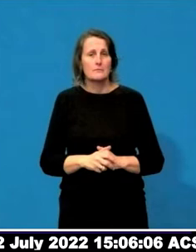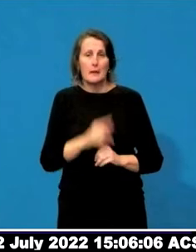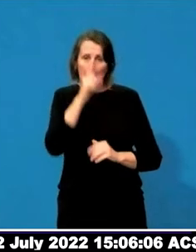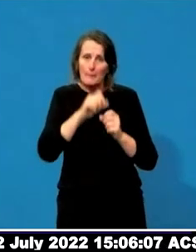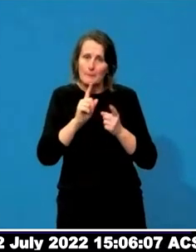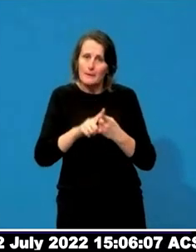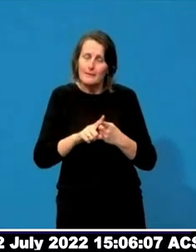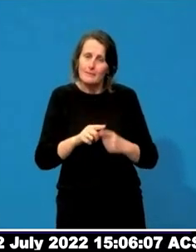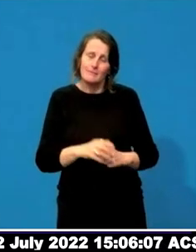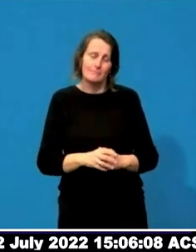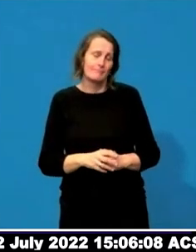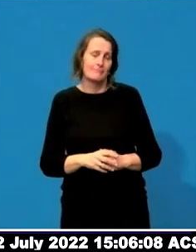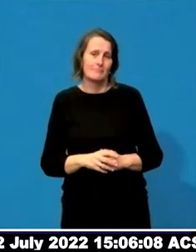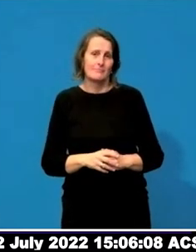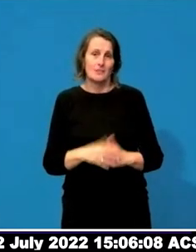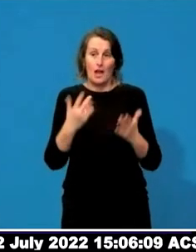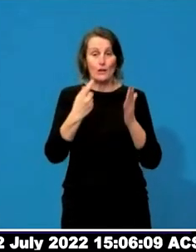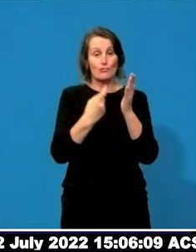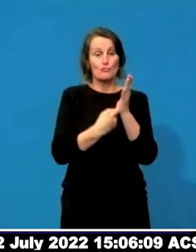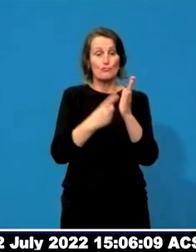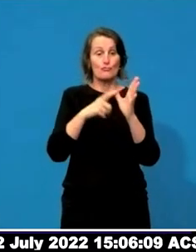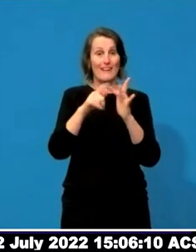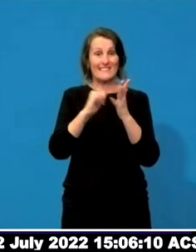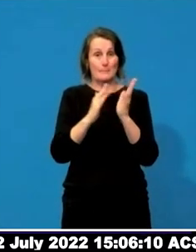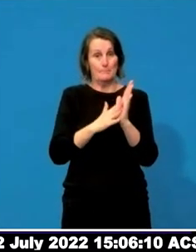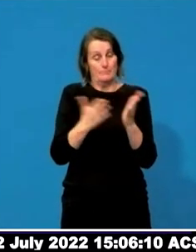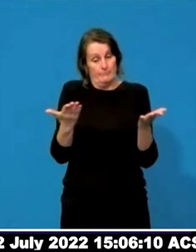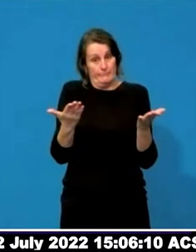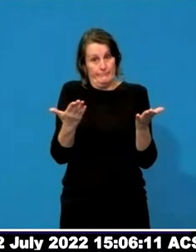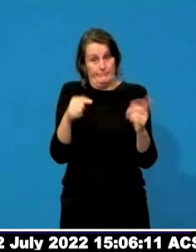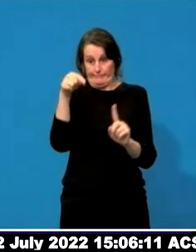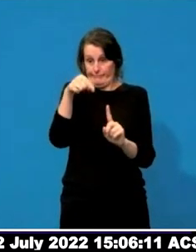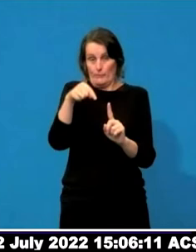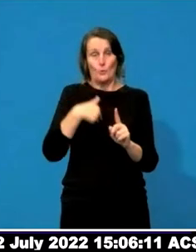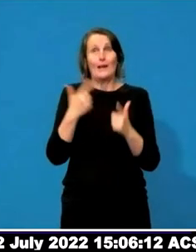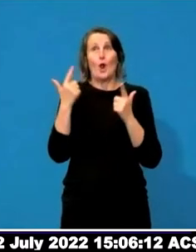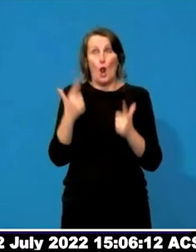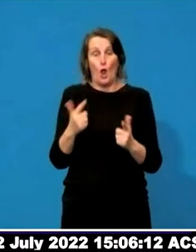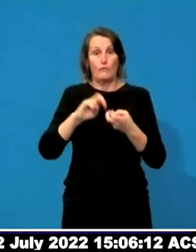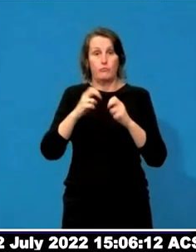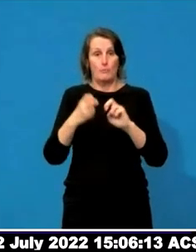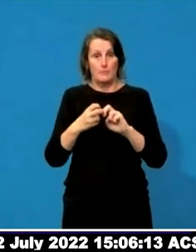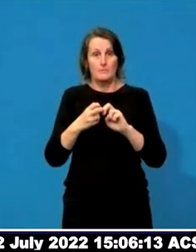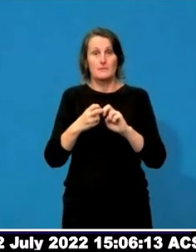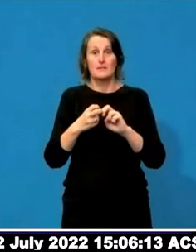In the sense that - racism. That's what it comes down to. Yes. We had a lot of issues with clients getting kicked out of motels